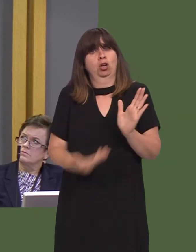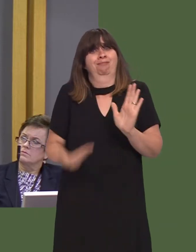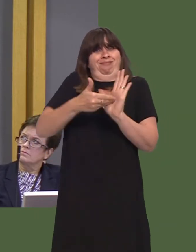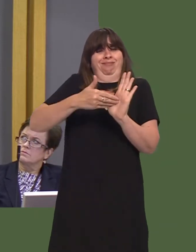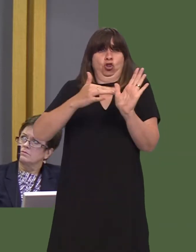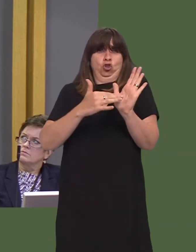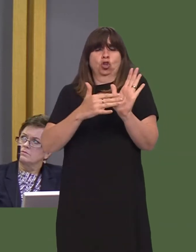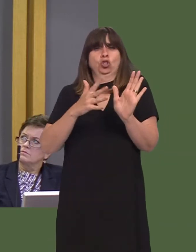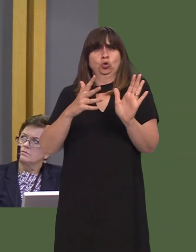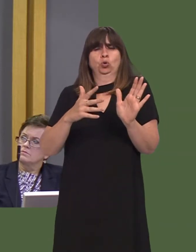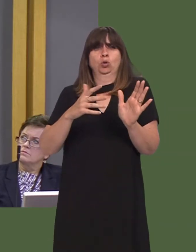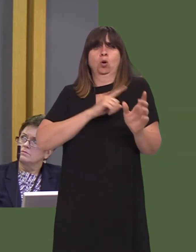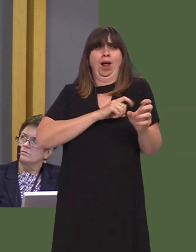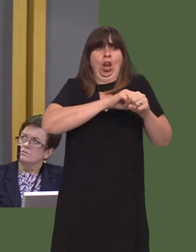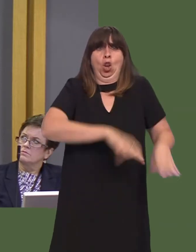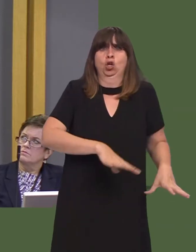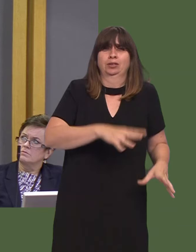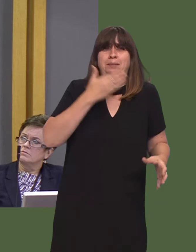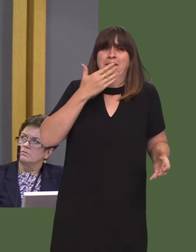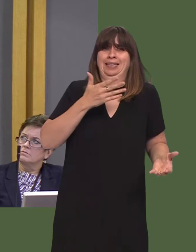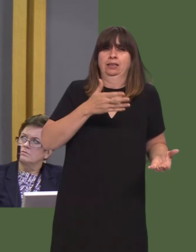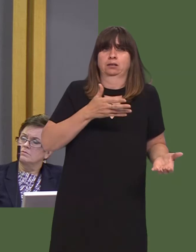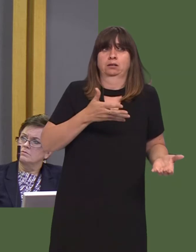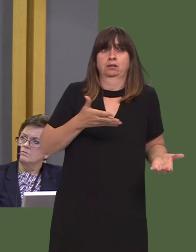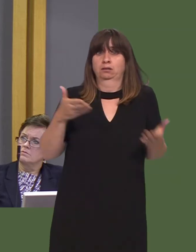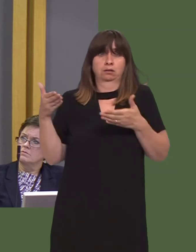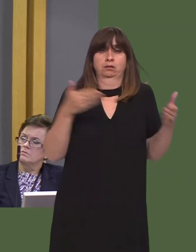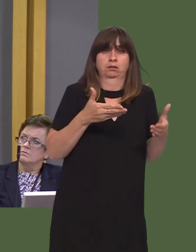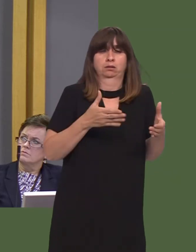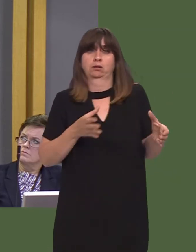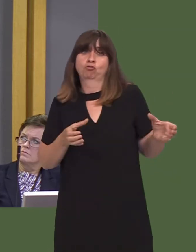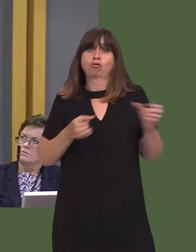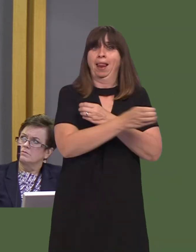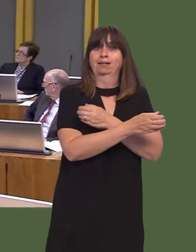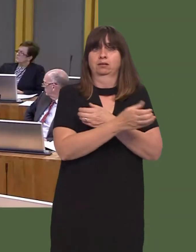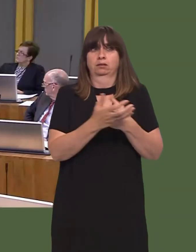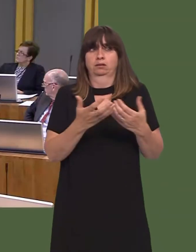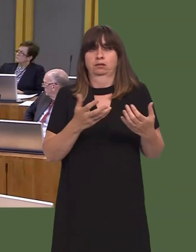are specific provisions to rebalance the economy to compensate for this centralisation programme